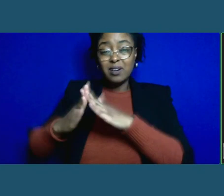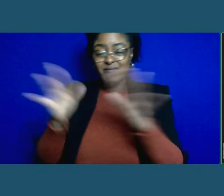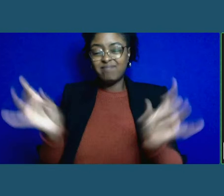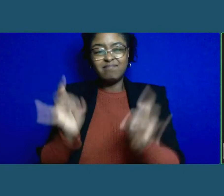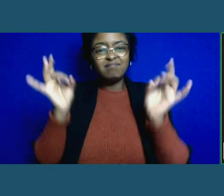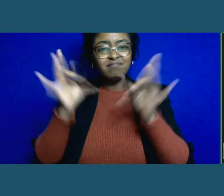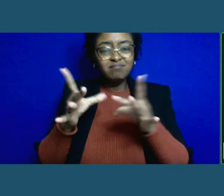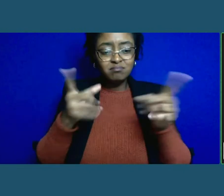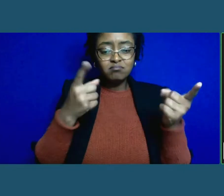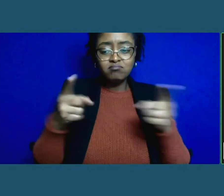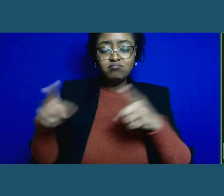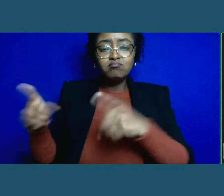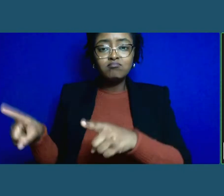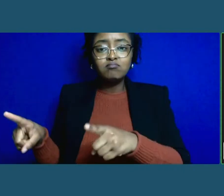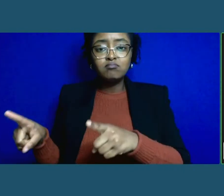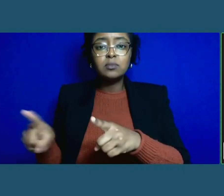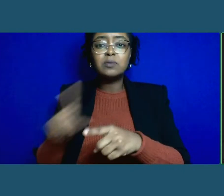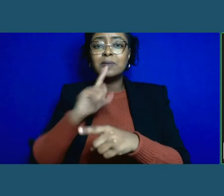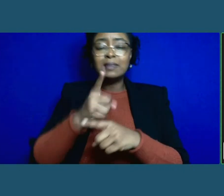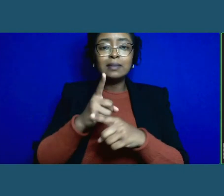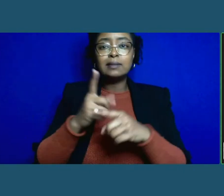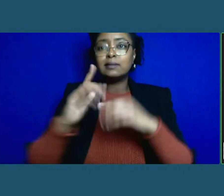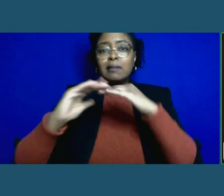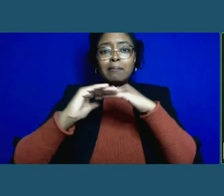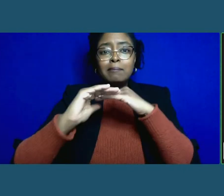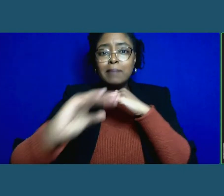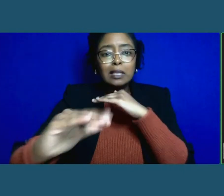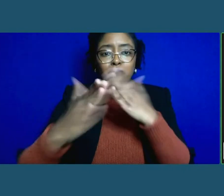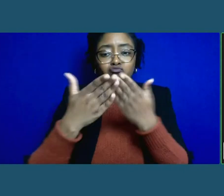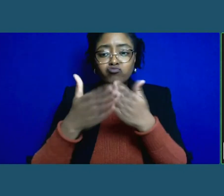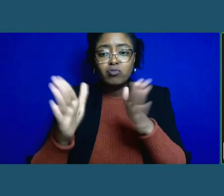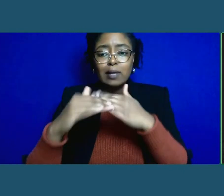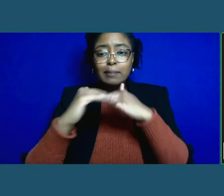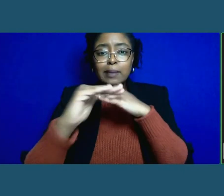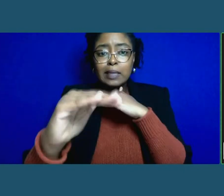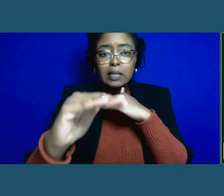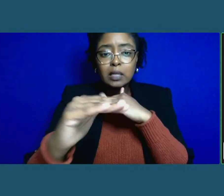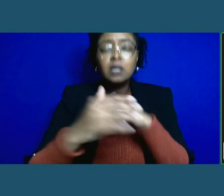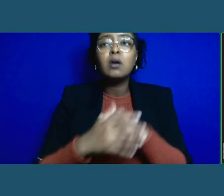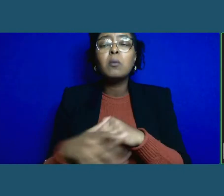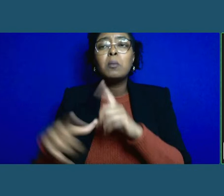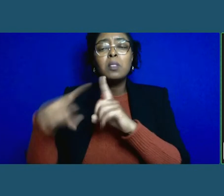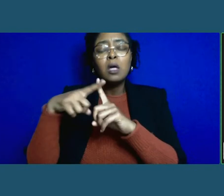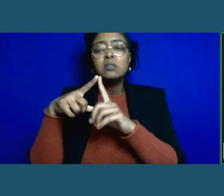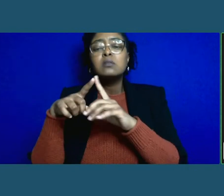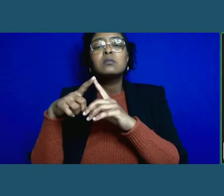that have arose, Um, violence in